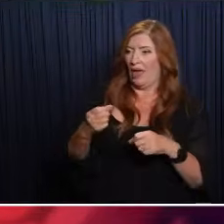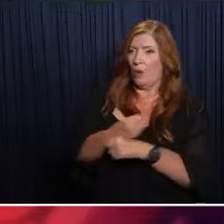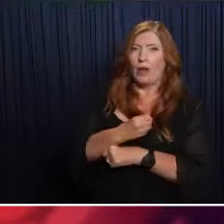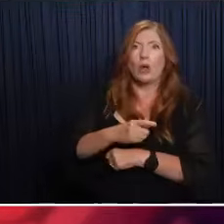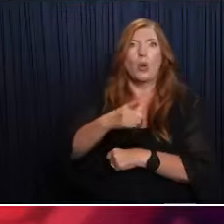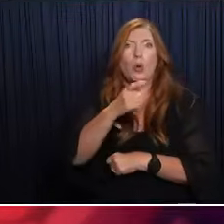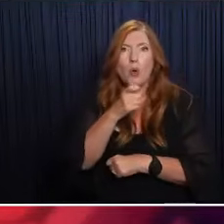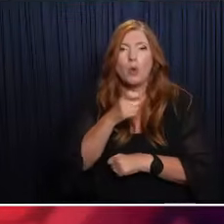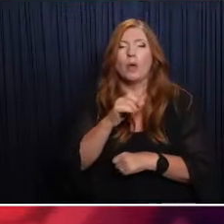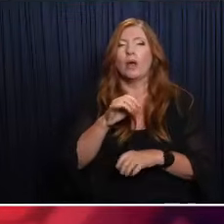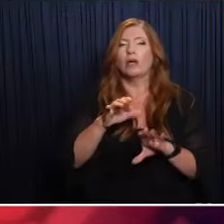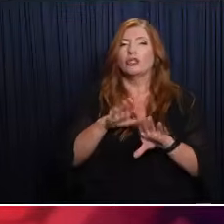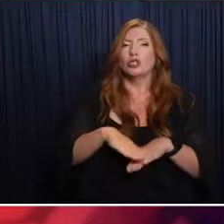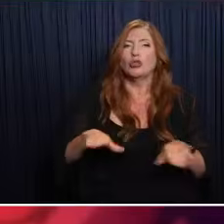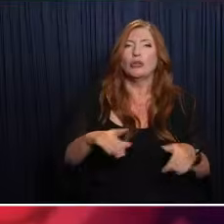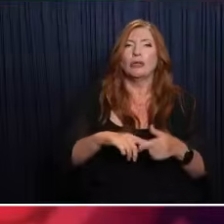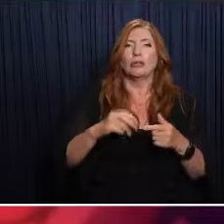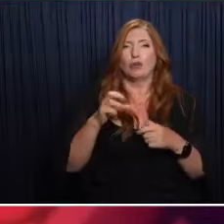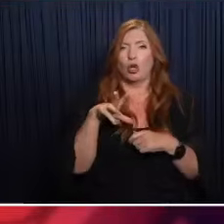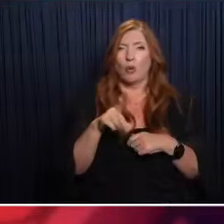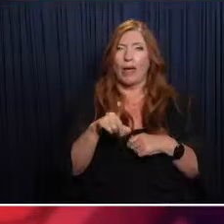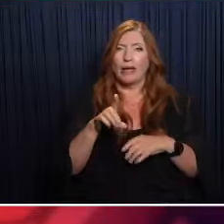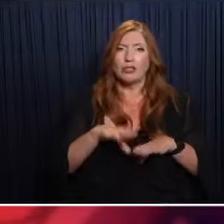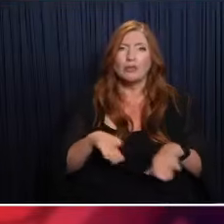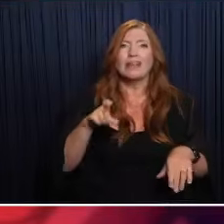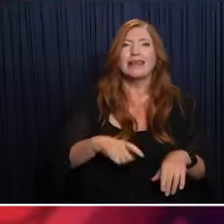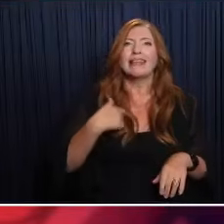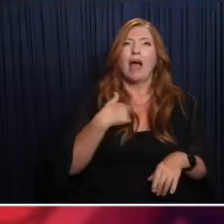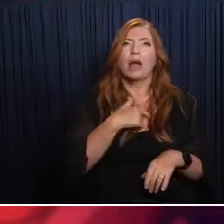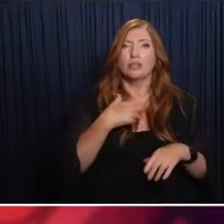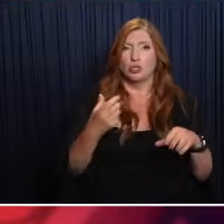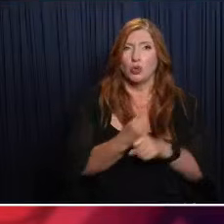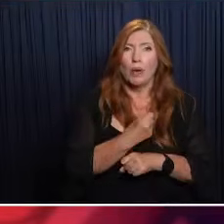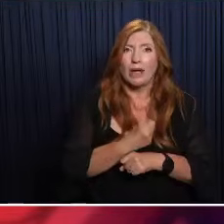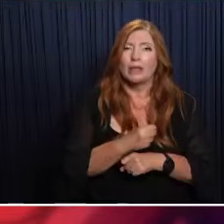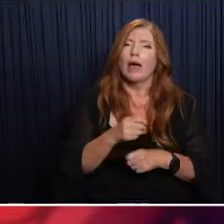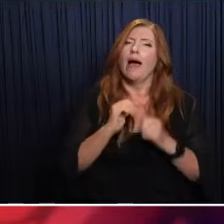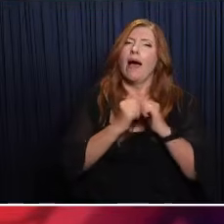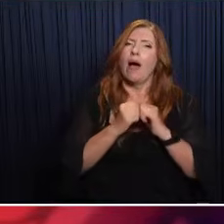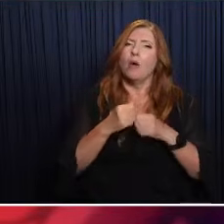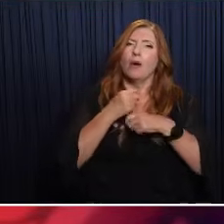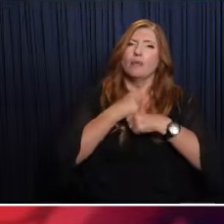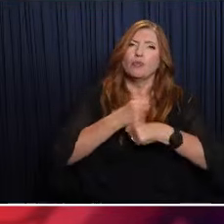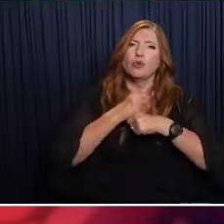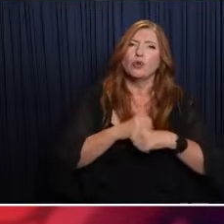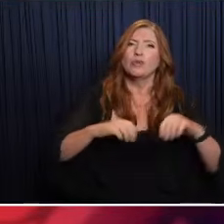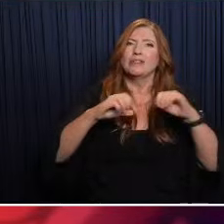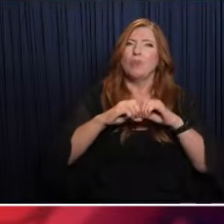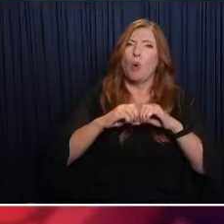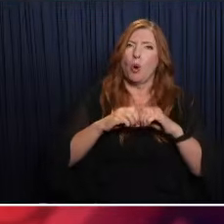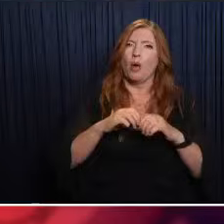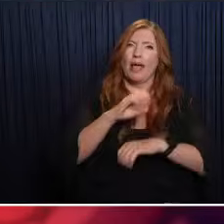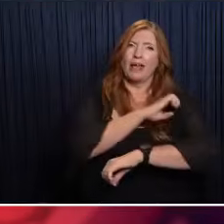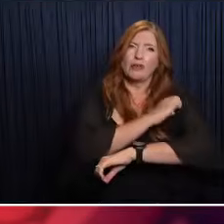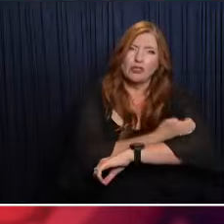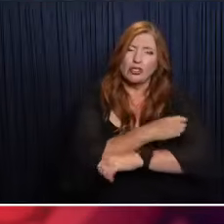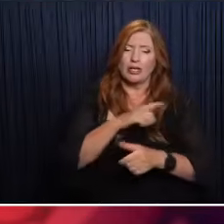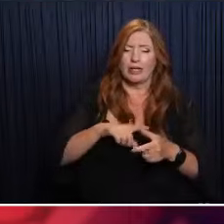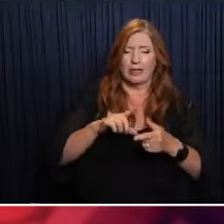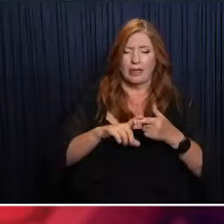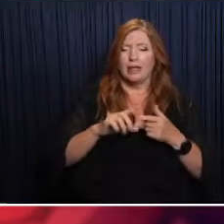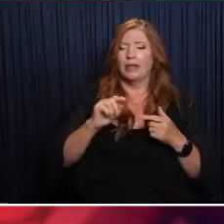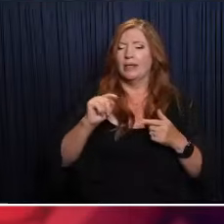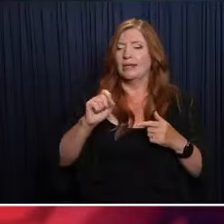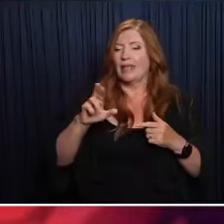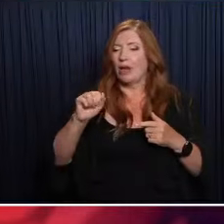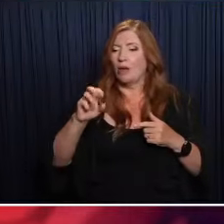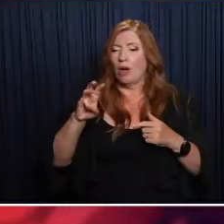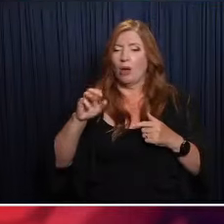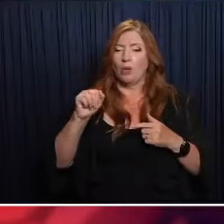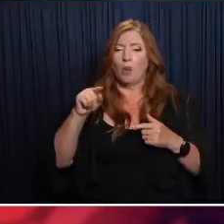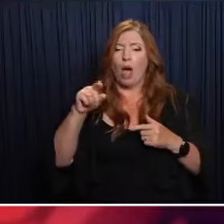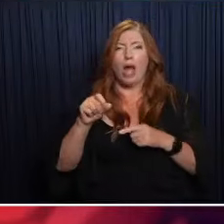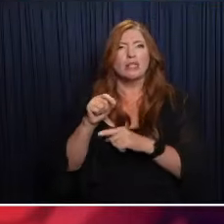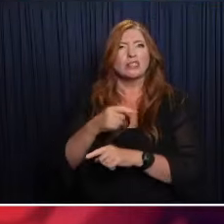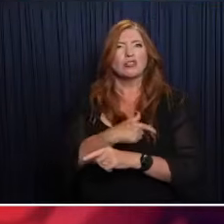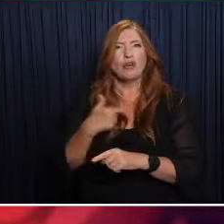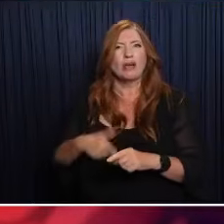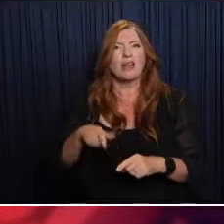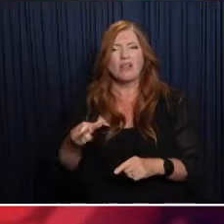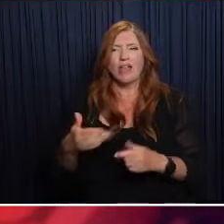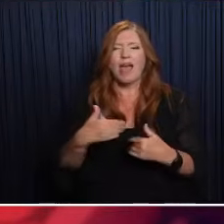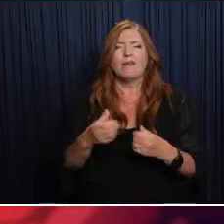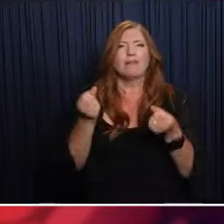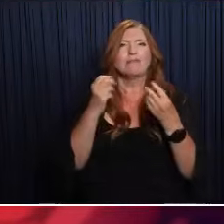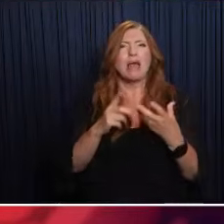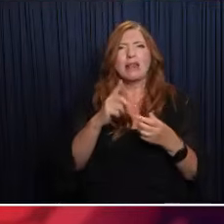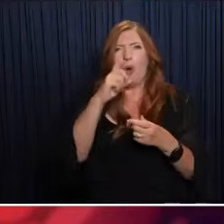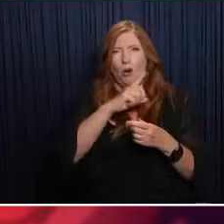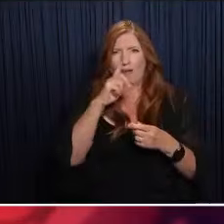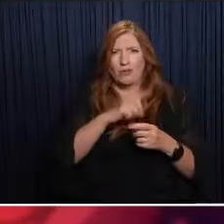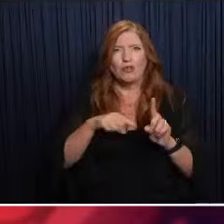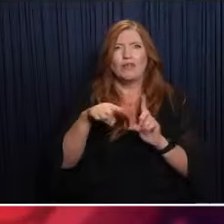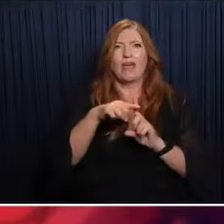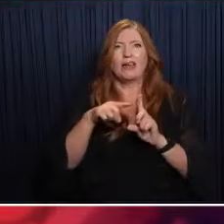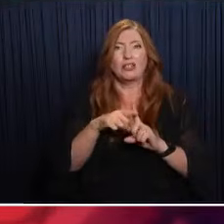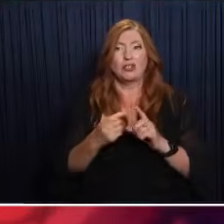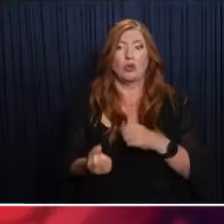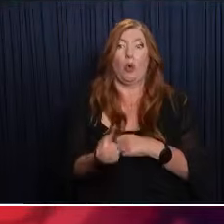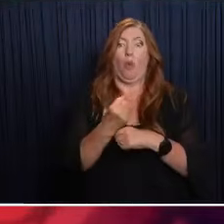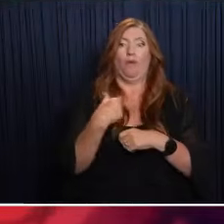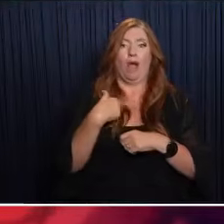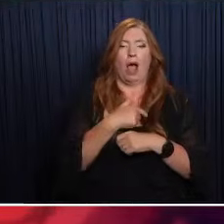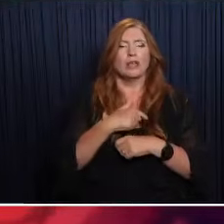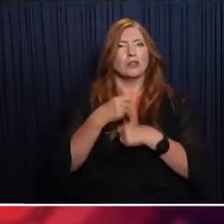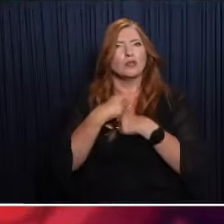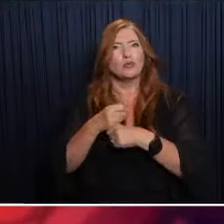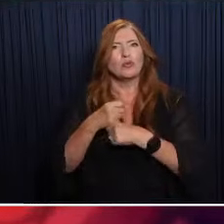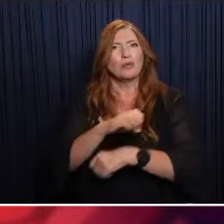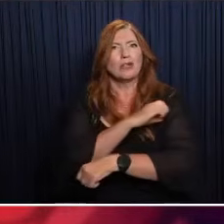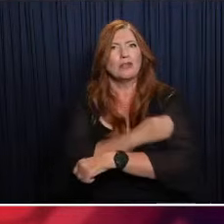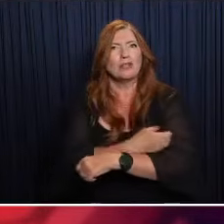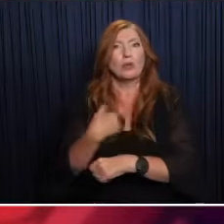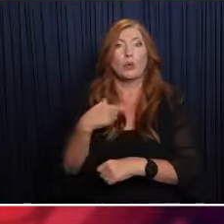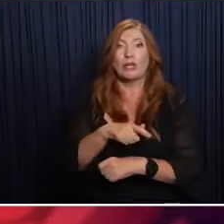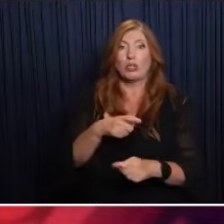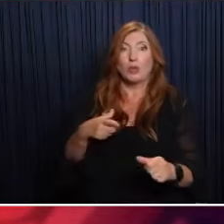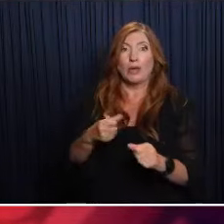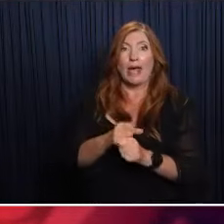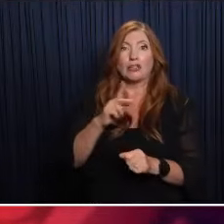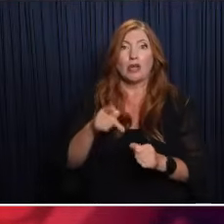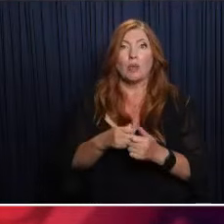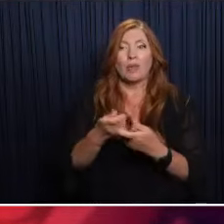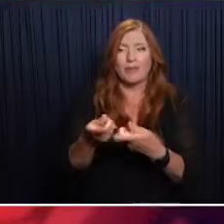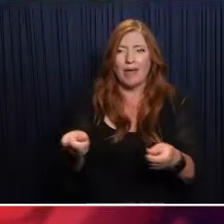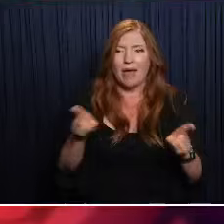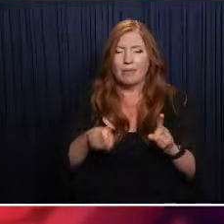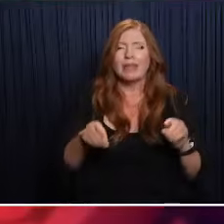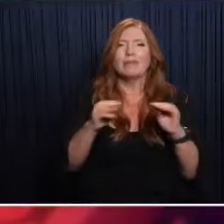TO WIN OR THEY ARE GOING TO WIN.